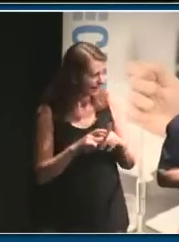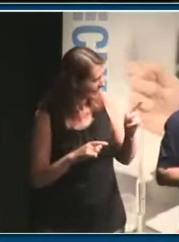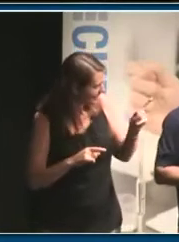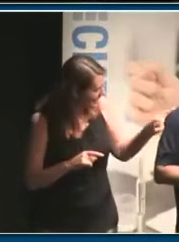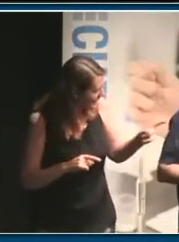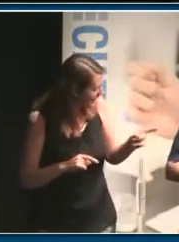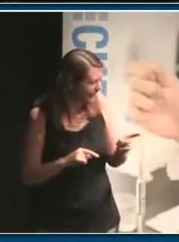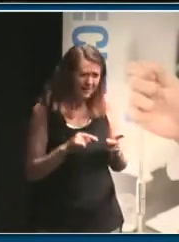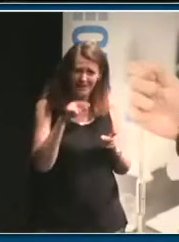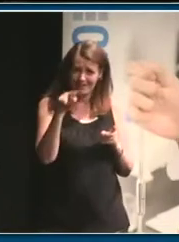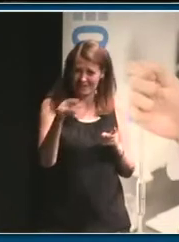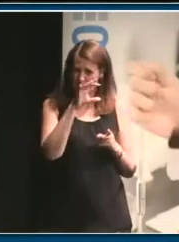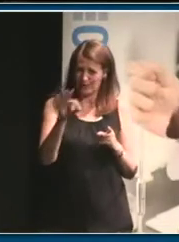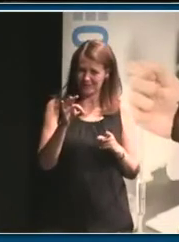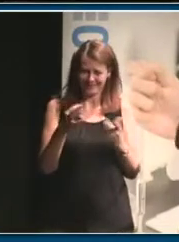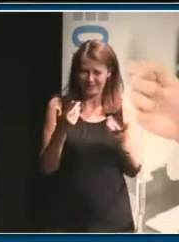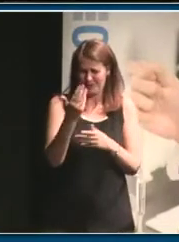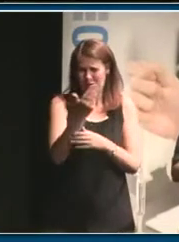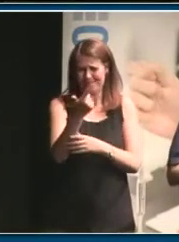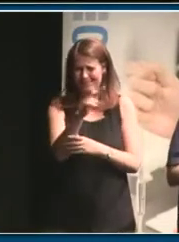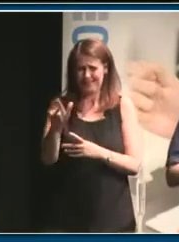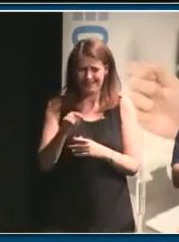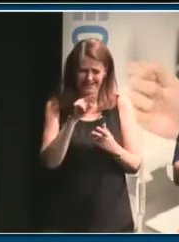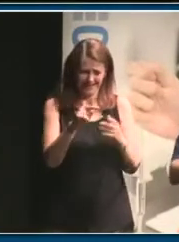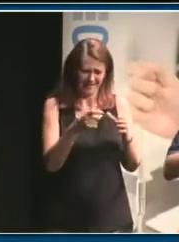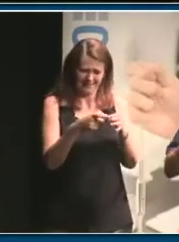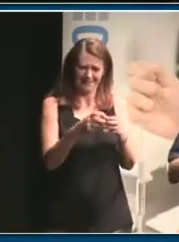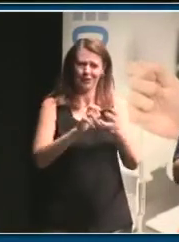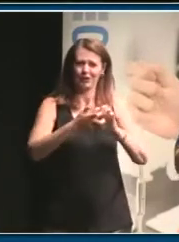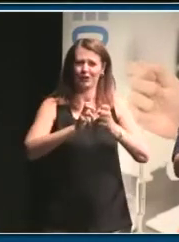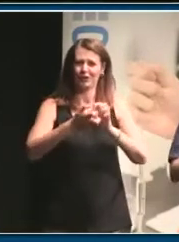a glass ball, it's the late 70s, these were our elements all right and things were going